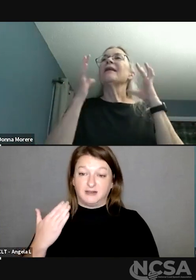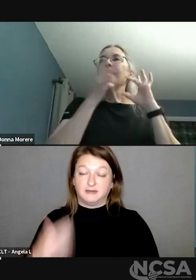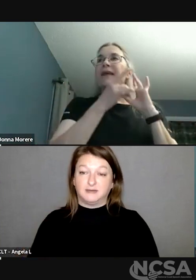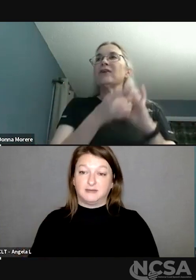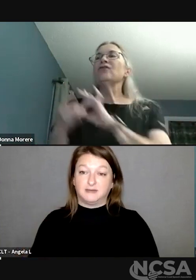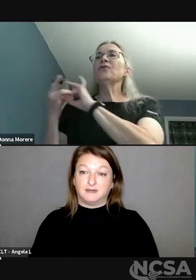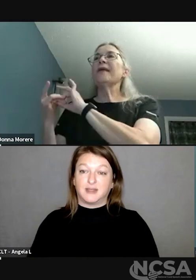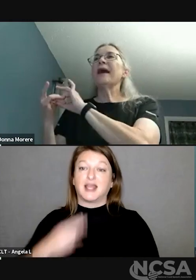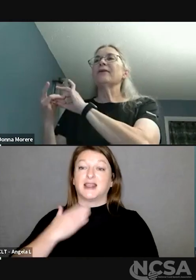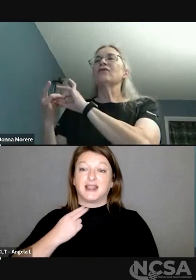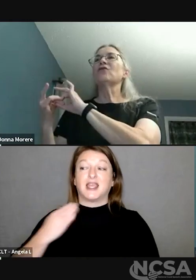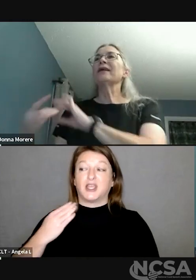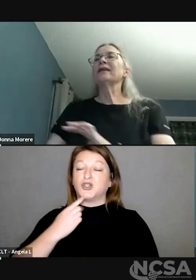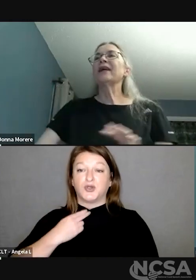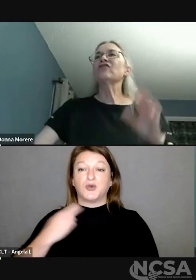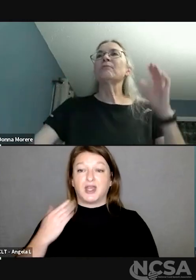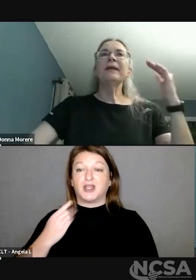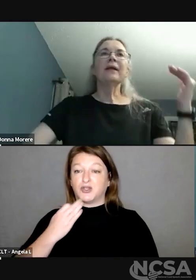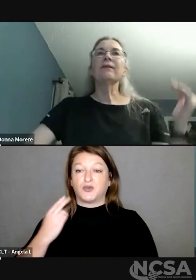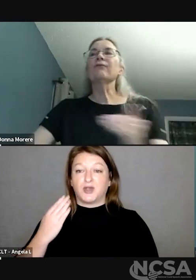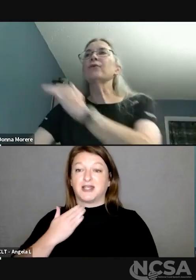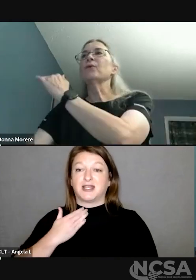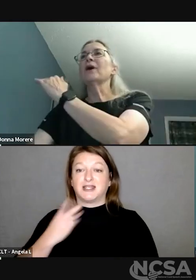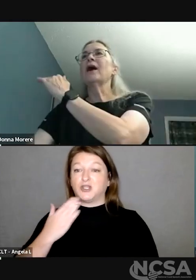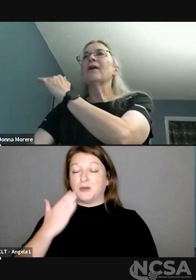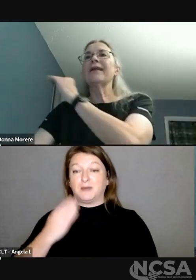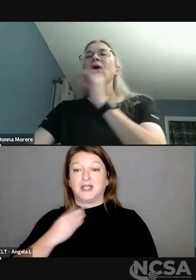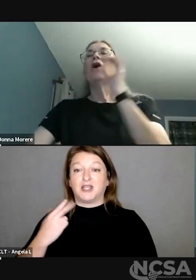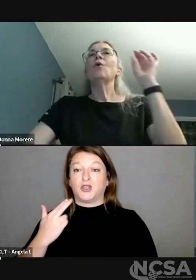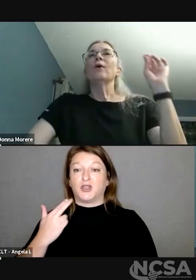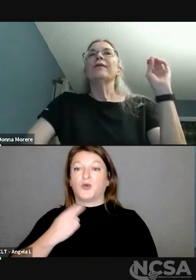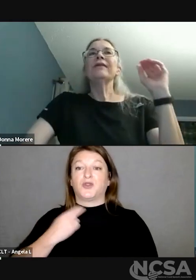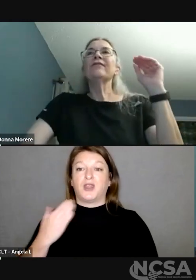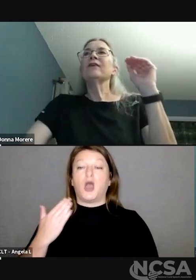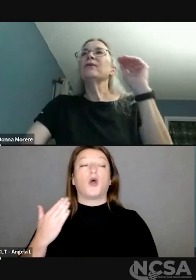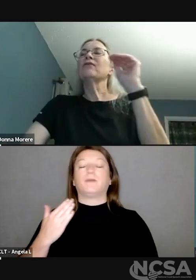they can do that direct attached to meaning through that. Oh, this sequence